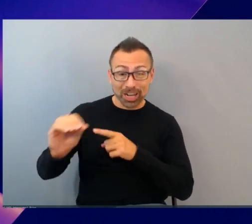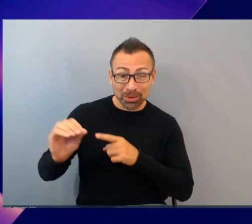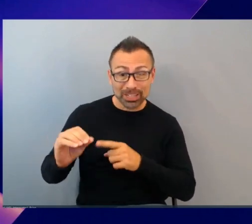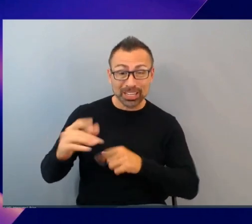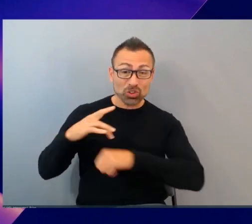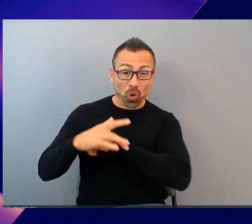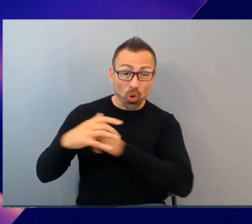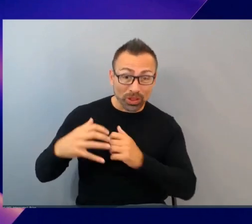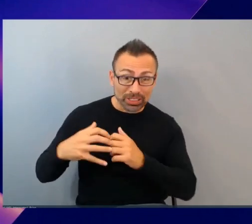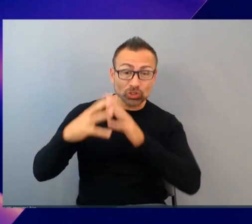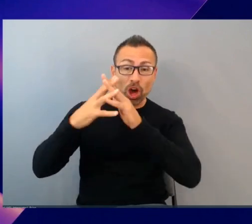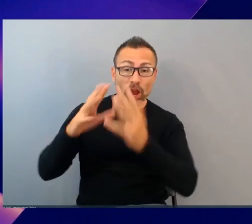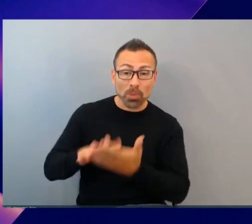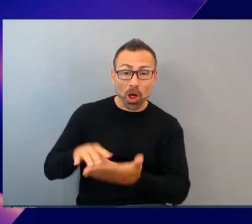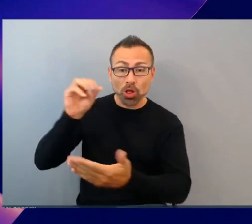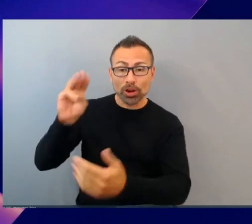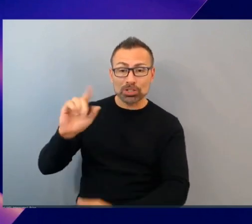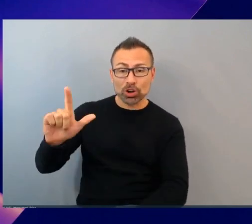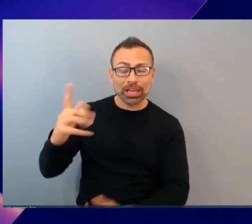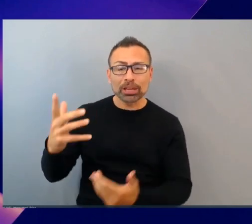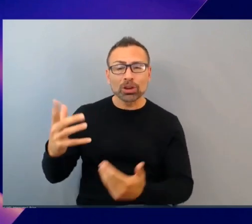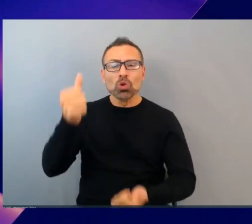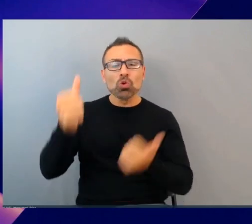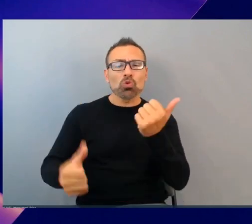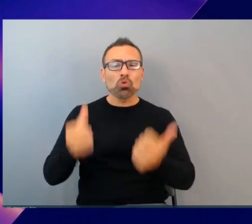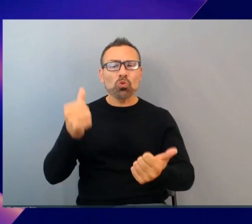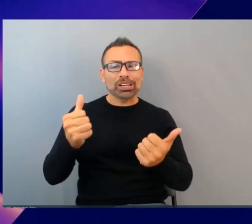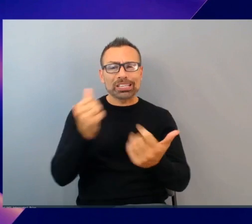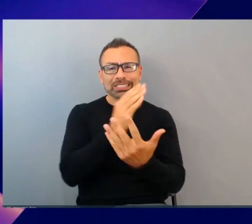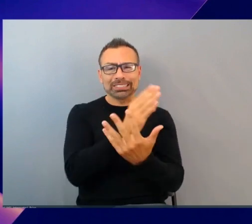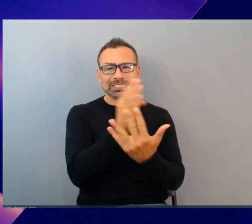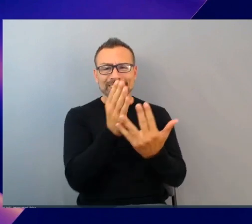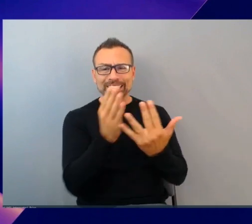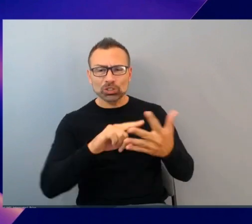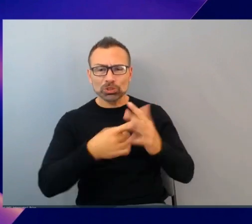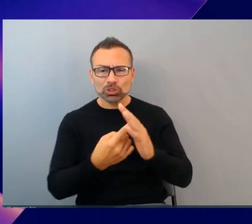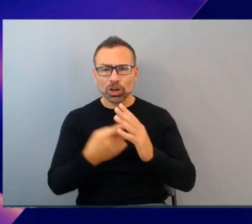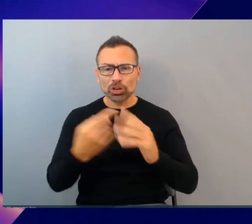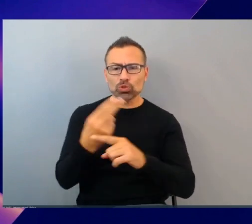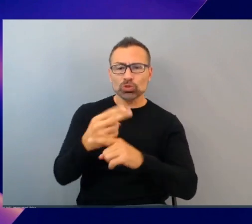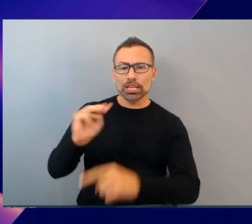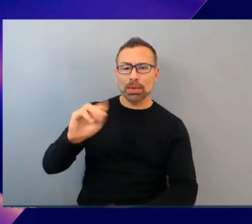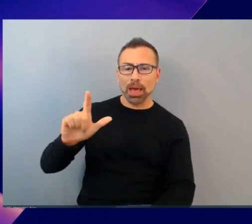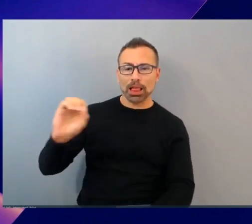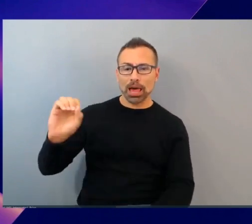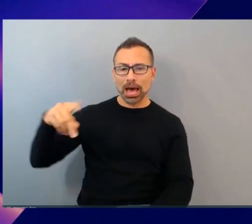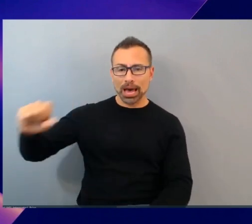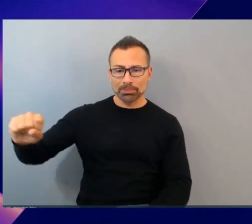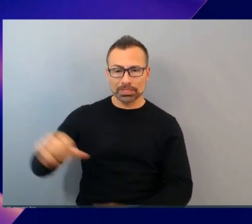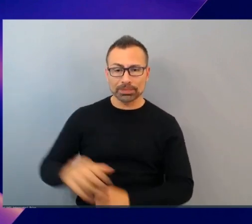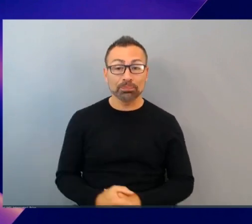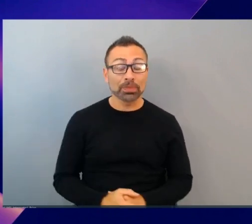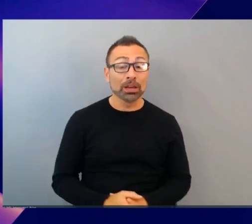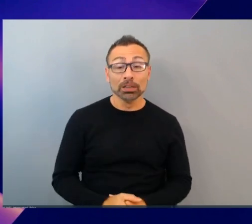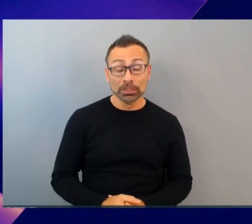like, what stage does it make sense to actually start implementing MLOps experiments? Yeah, we have seen customers working at different scales-